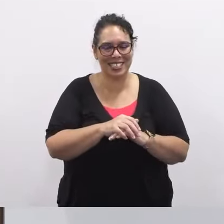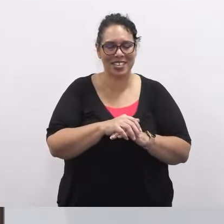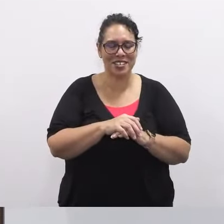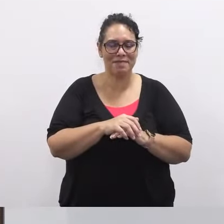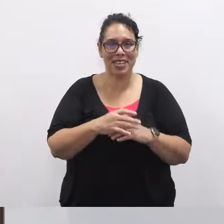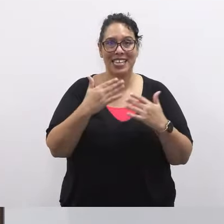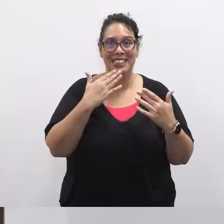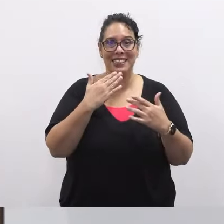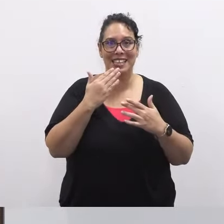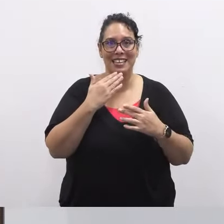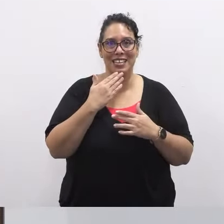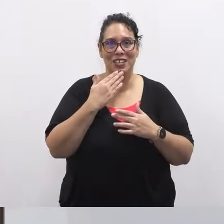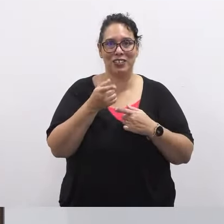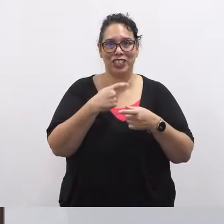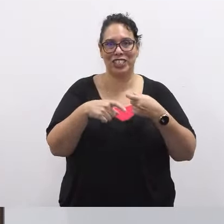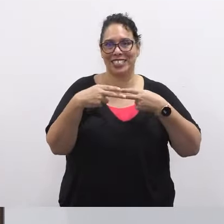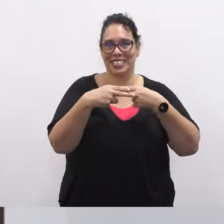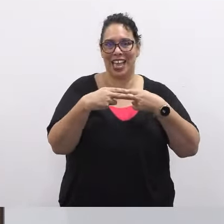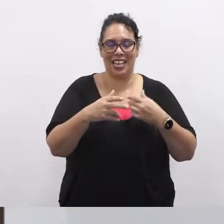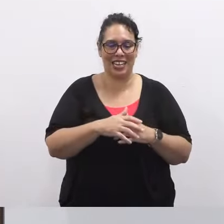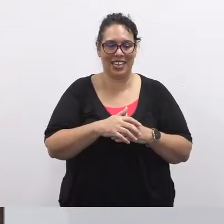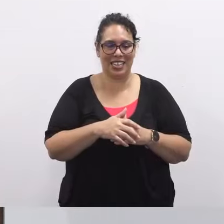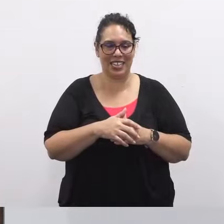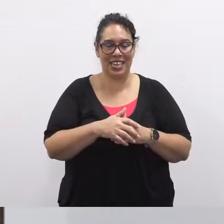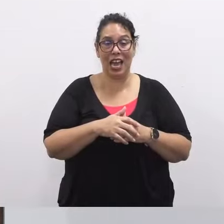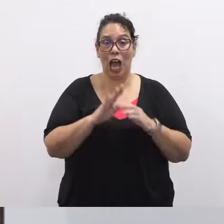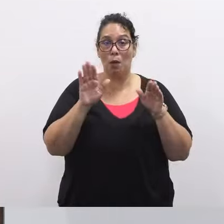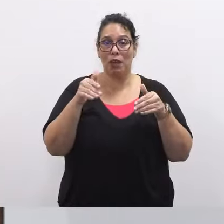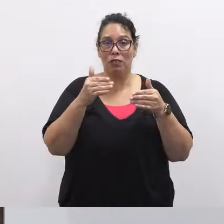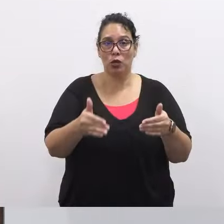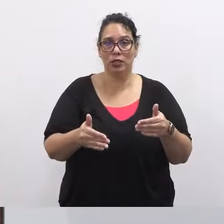Thank you for switching the slide. Thanks Yumi. I'll be focusing on the next two slides.